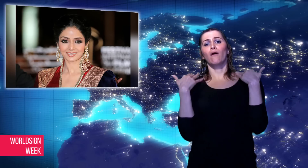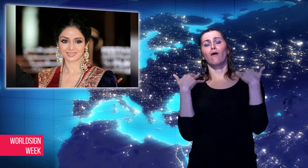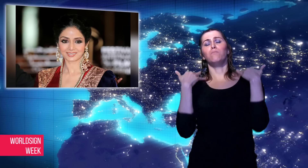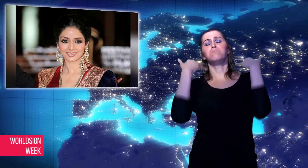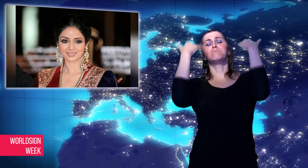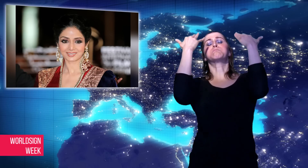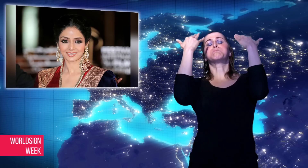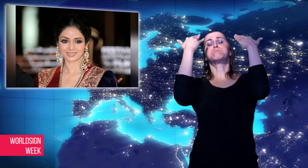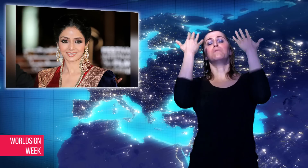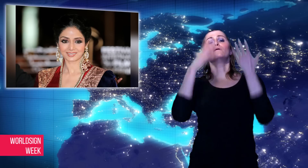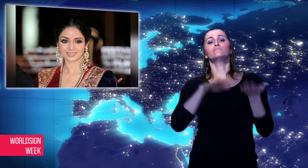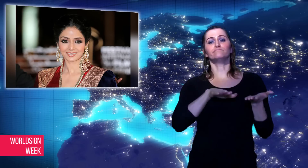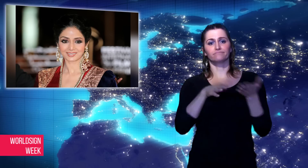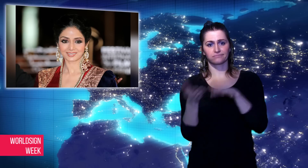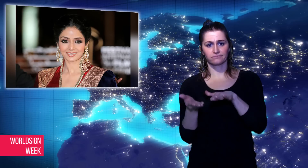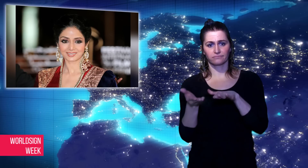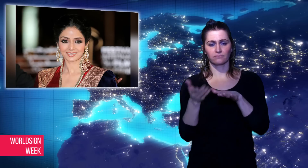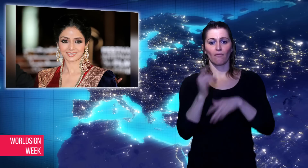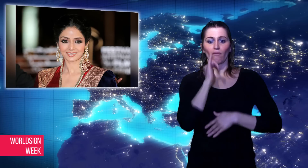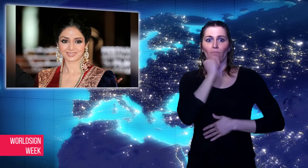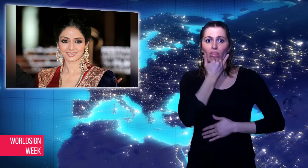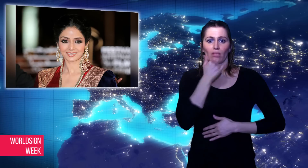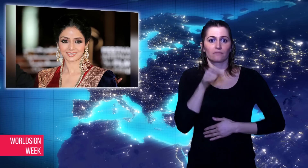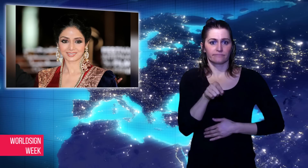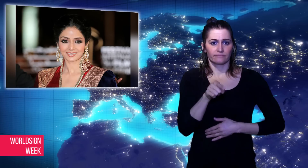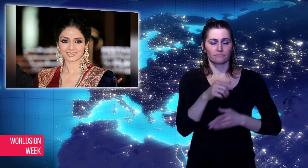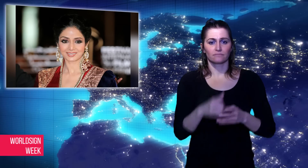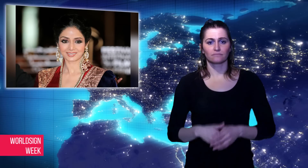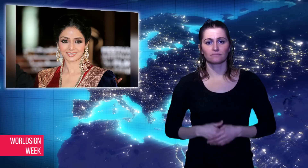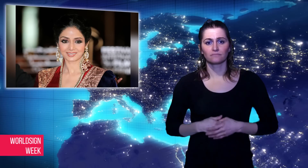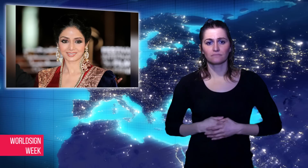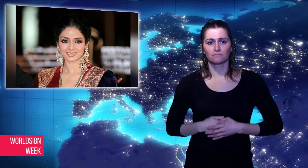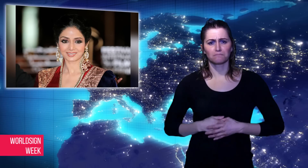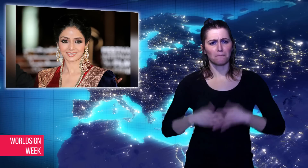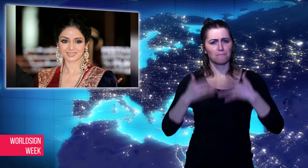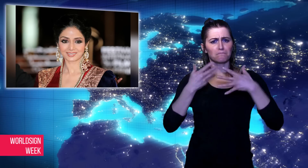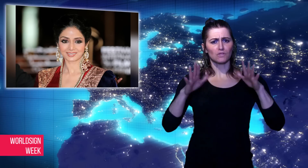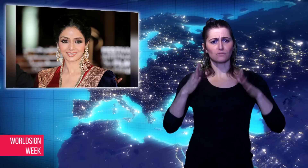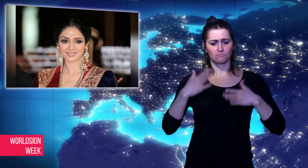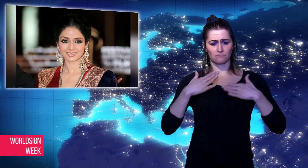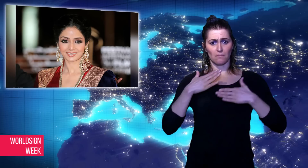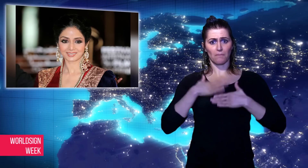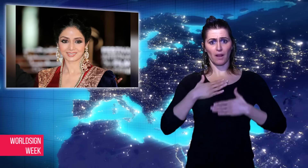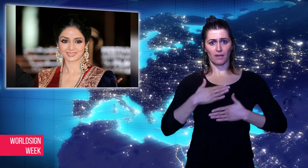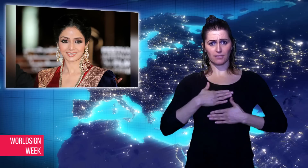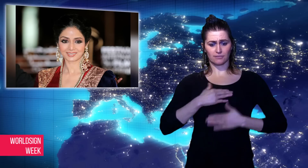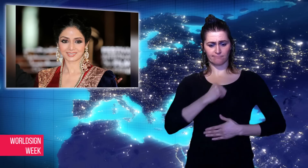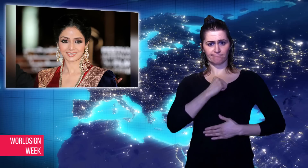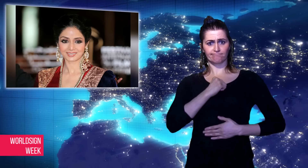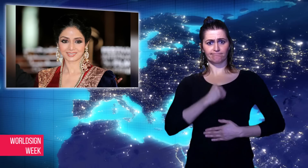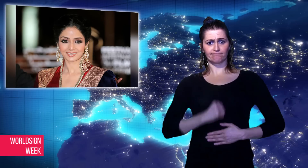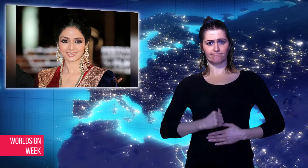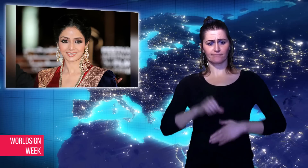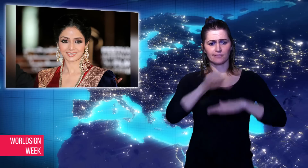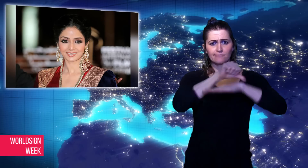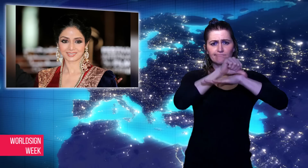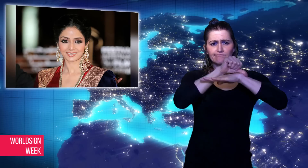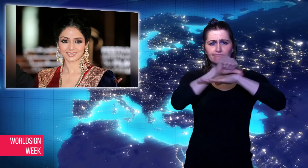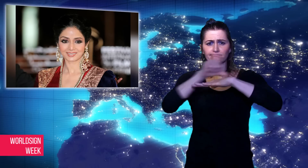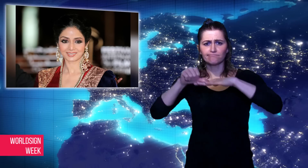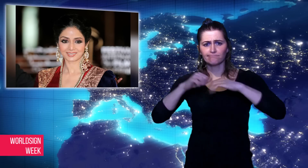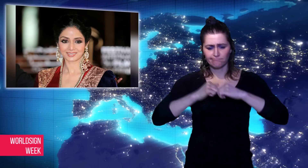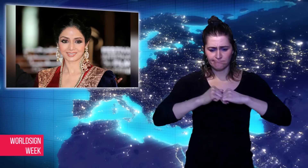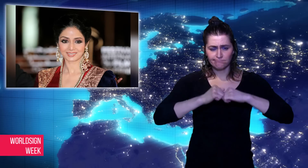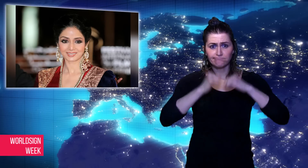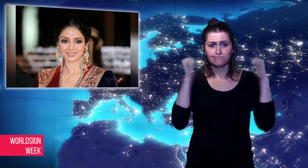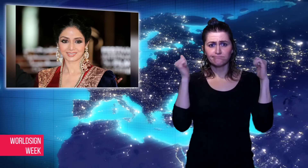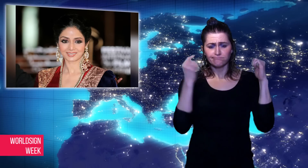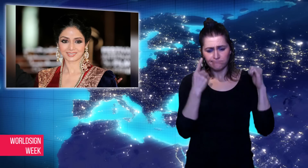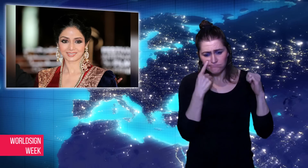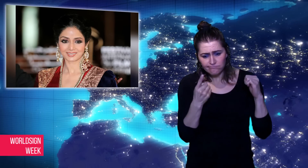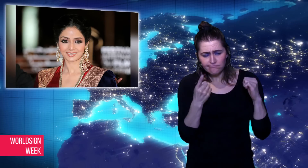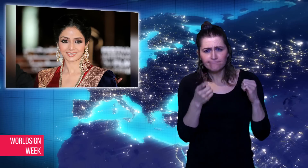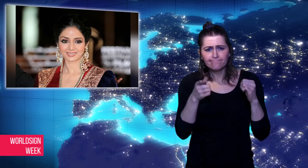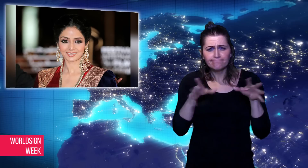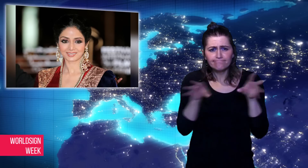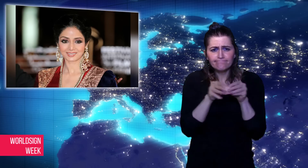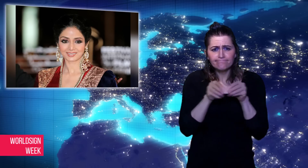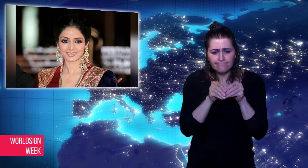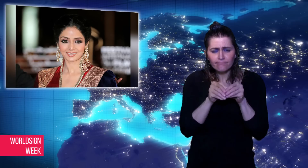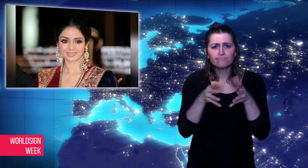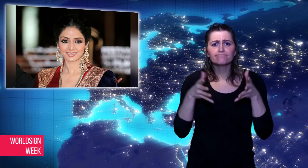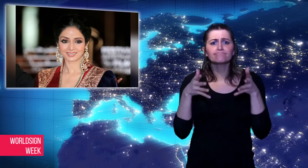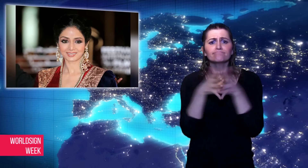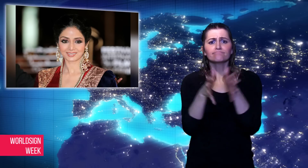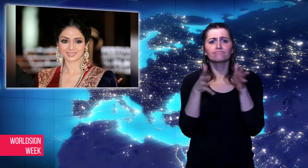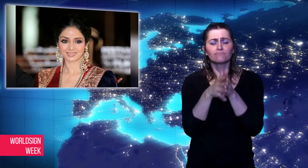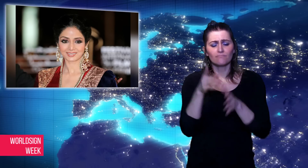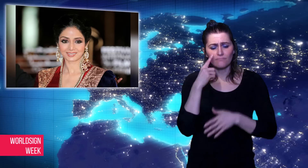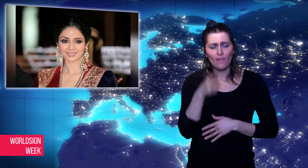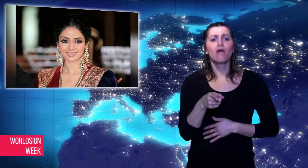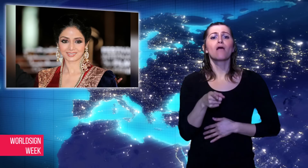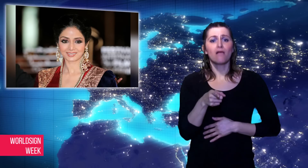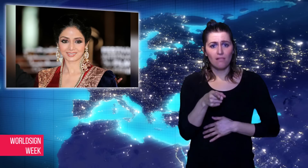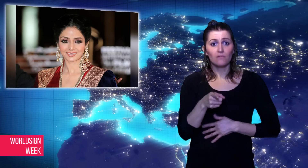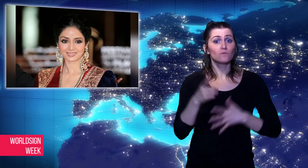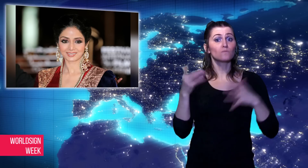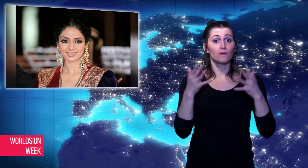drowning; the autopsy report revealed she